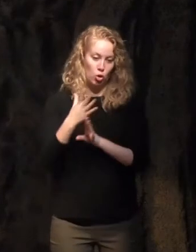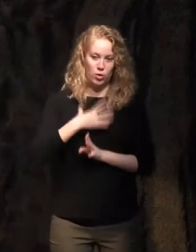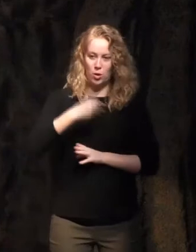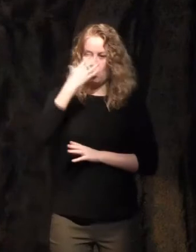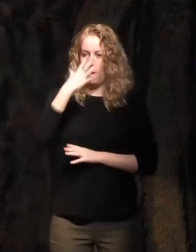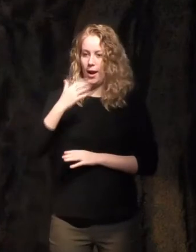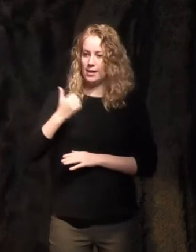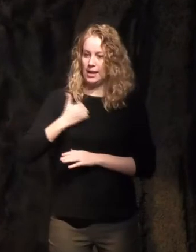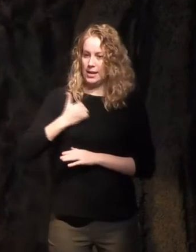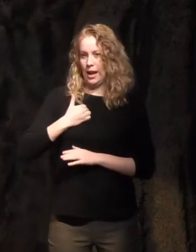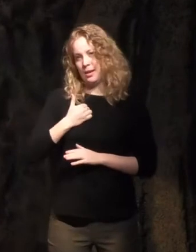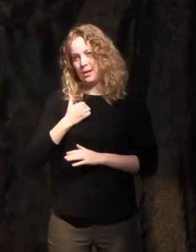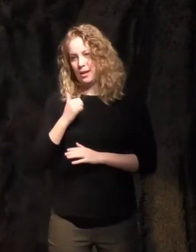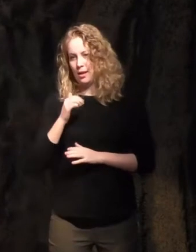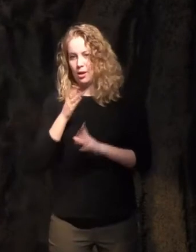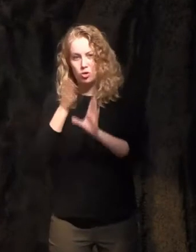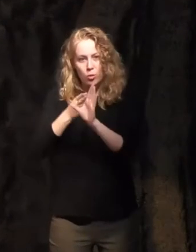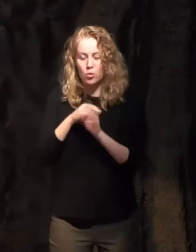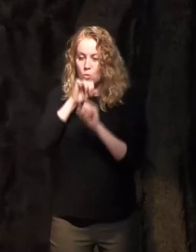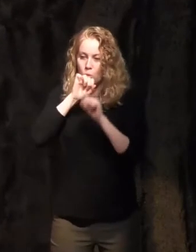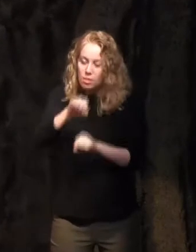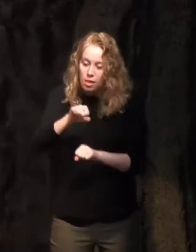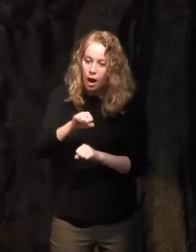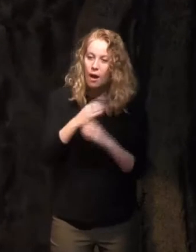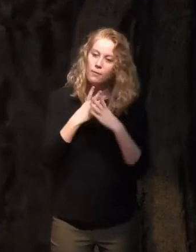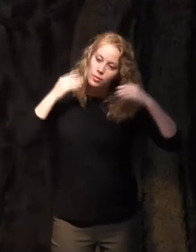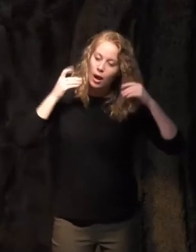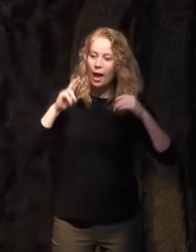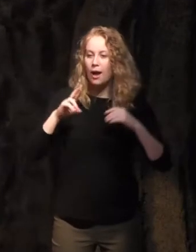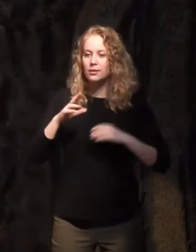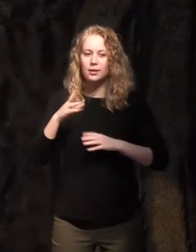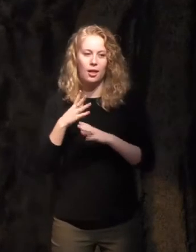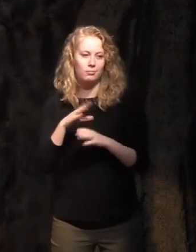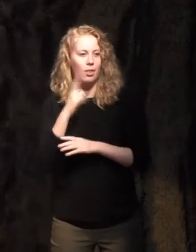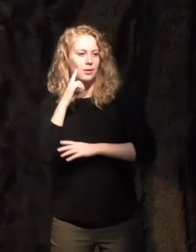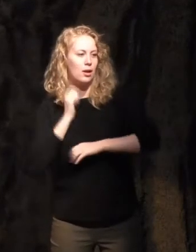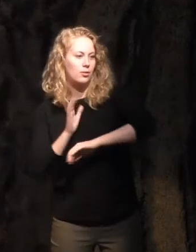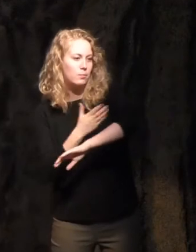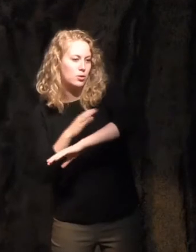who love our Shakespeare festivals and the Sound of Music at Christmas, let me assure you I am not.